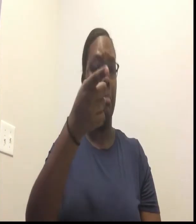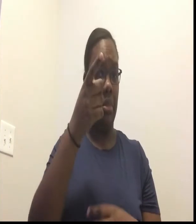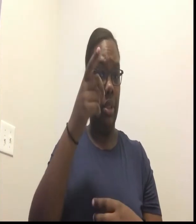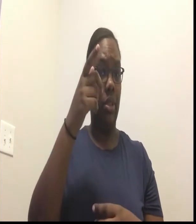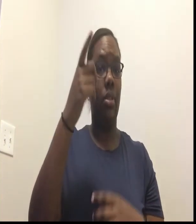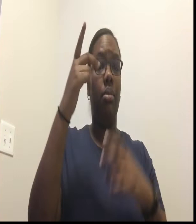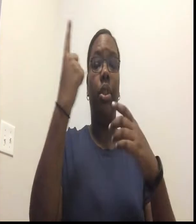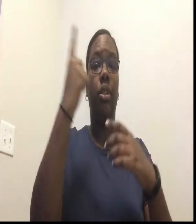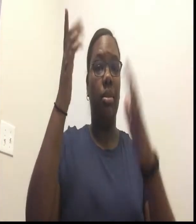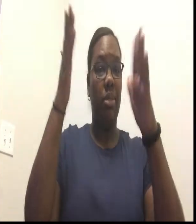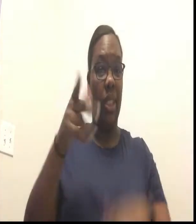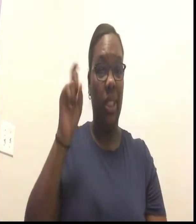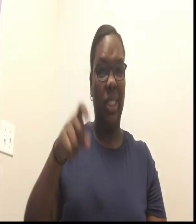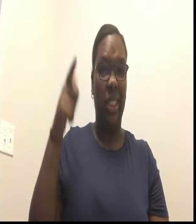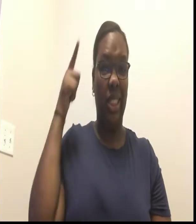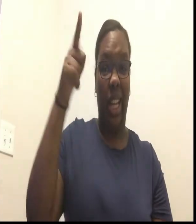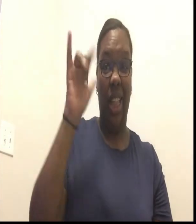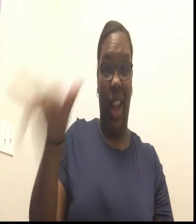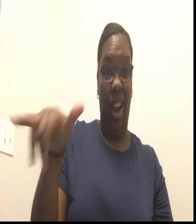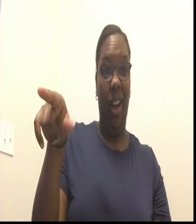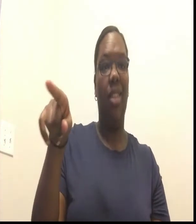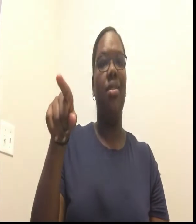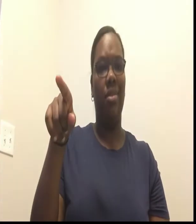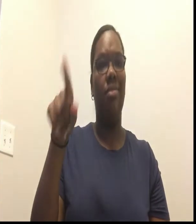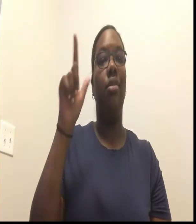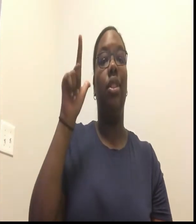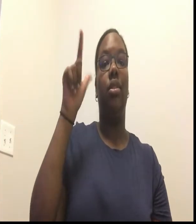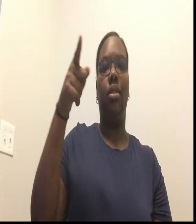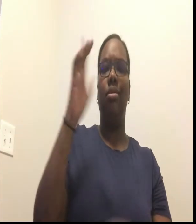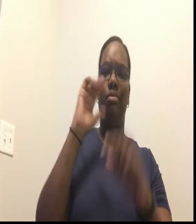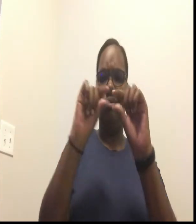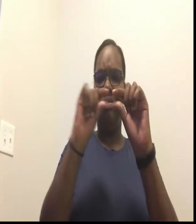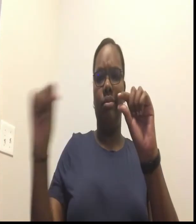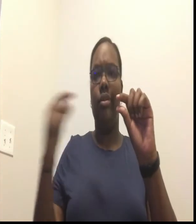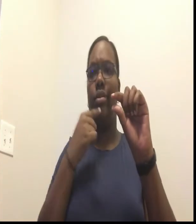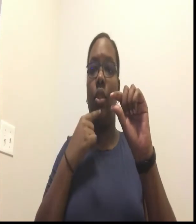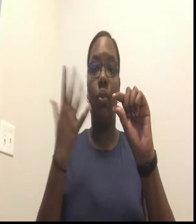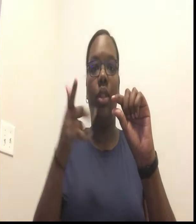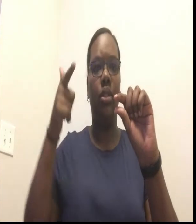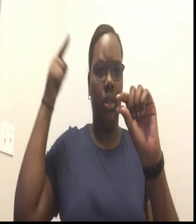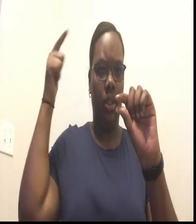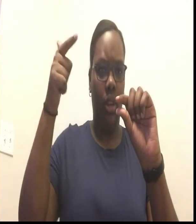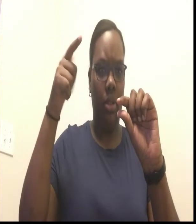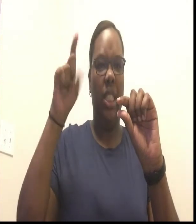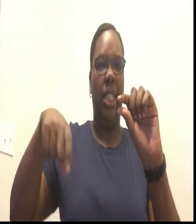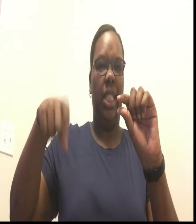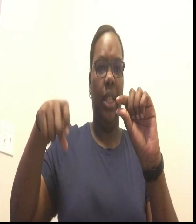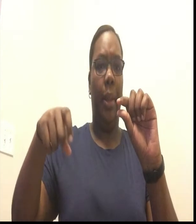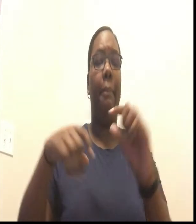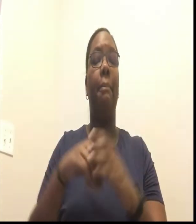someone needs to second it, it says "second needed." The fifth column tells you